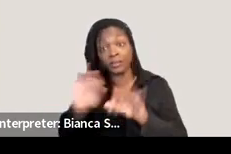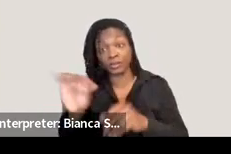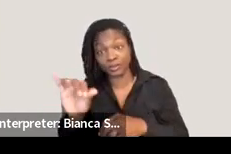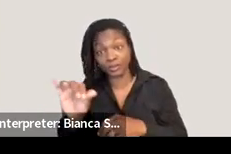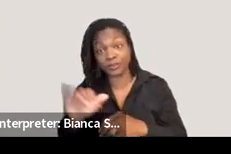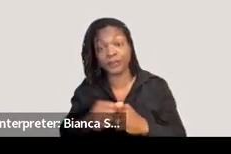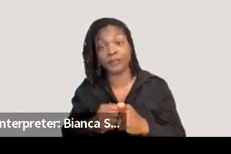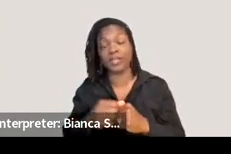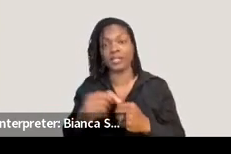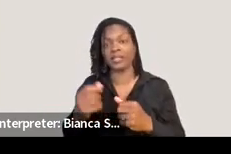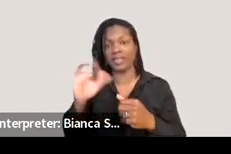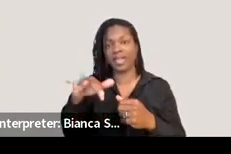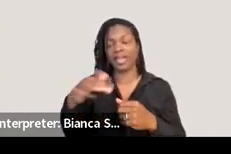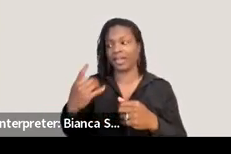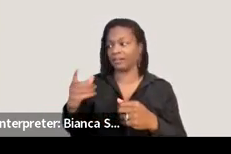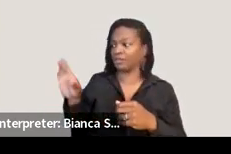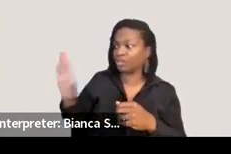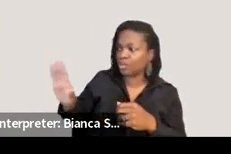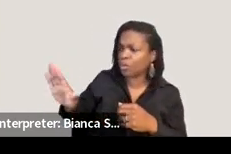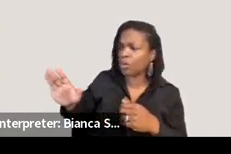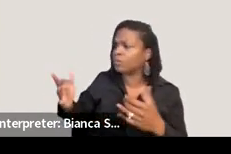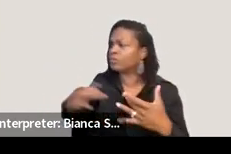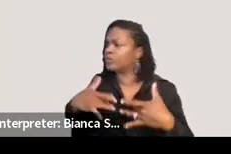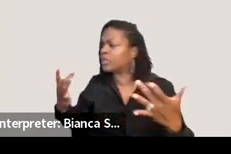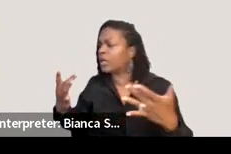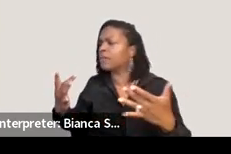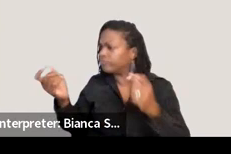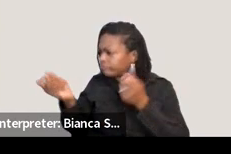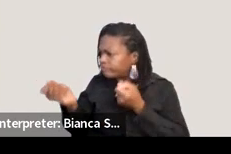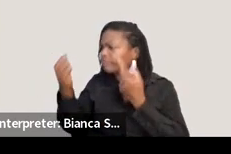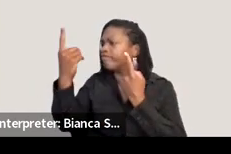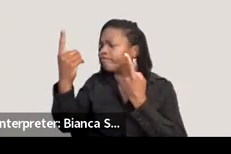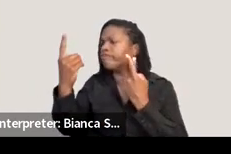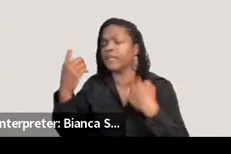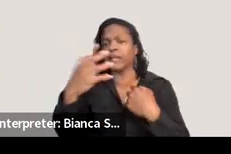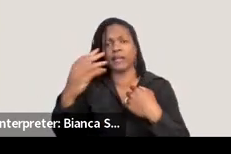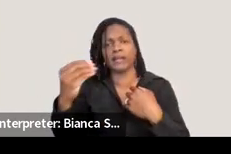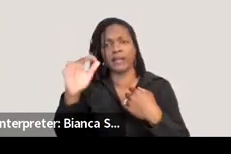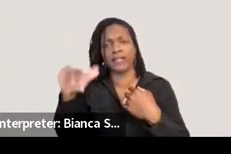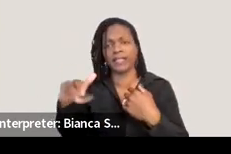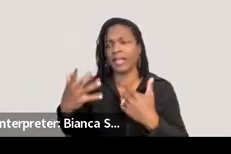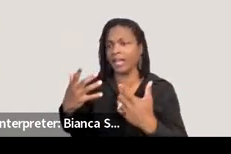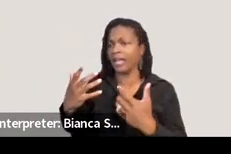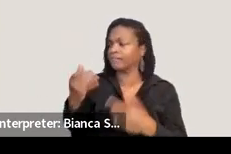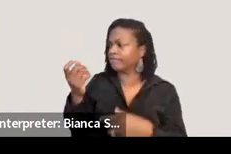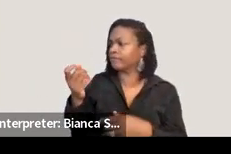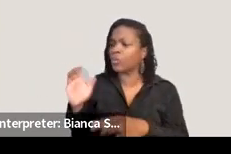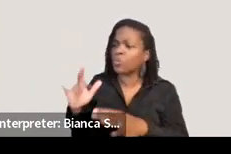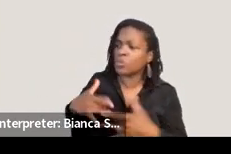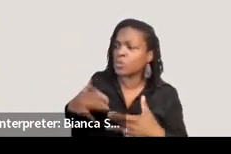So this helps us by. You know, we benefit from it. Not only we benefit from it, but the student benefits from it, the school benefits from it.